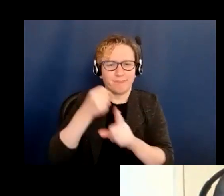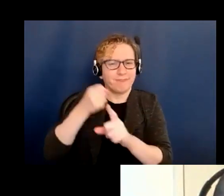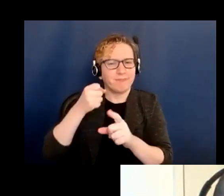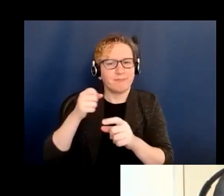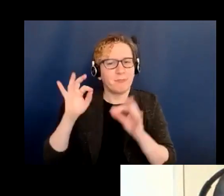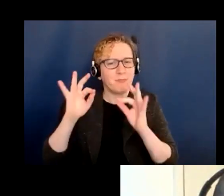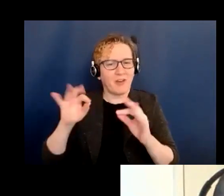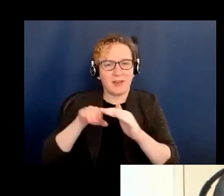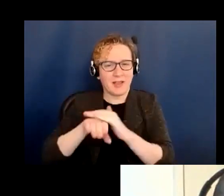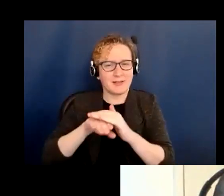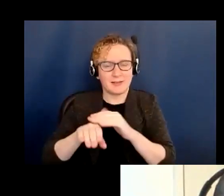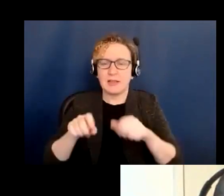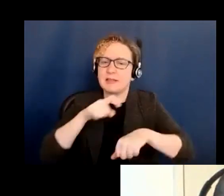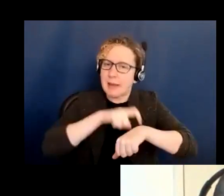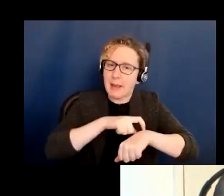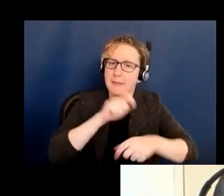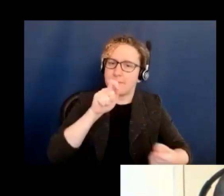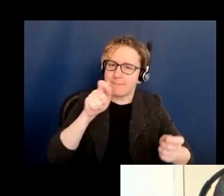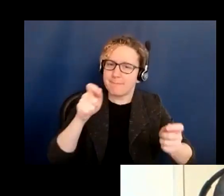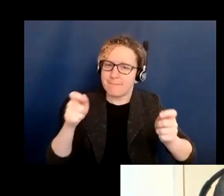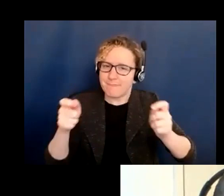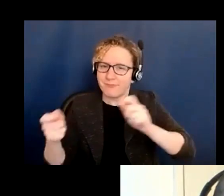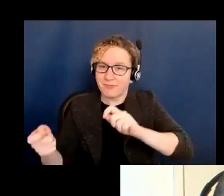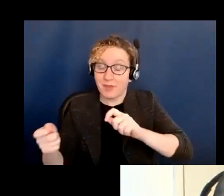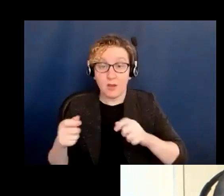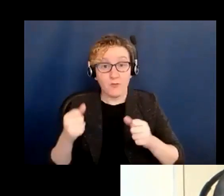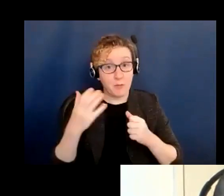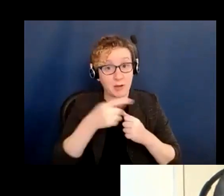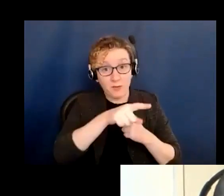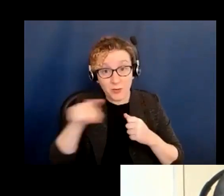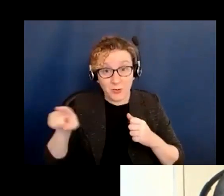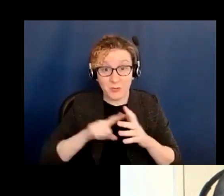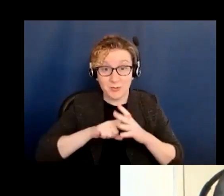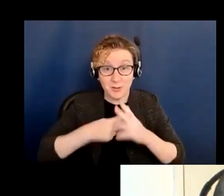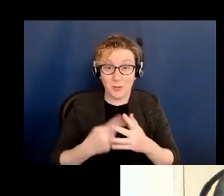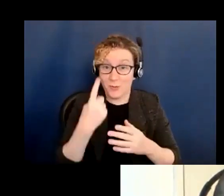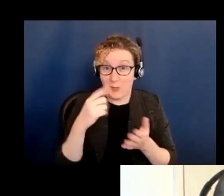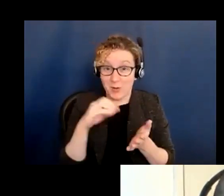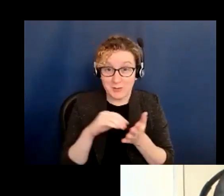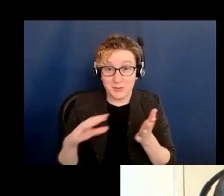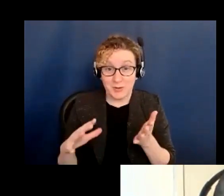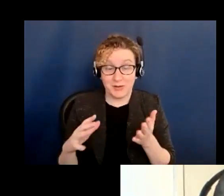For many of you, it started with one student when you realized that you wanted to start